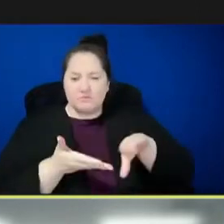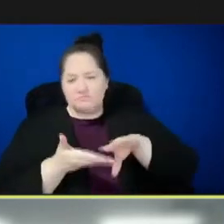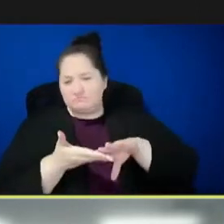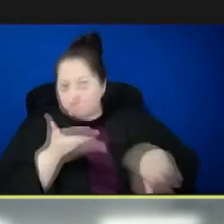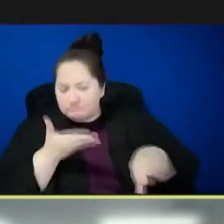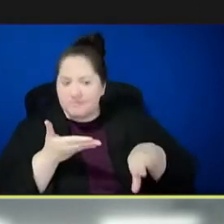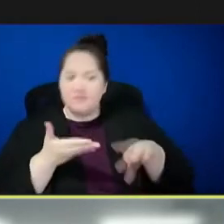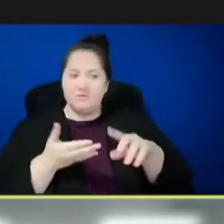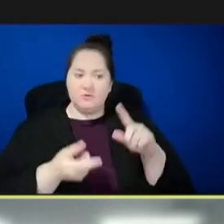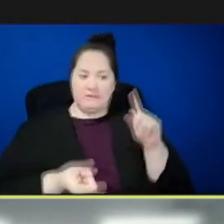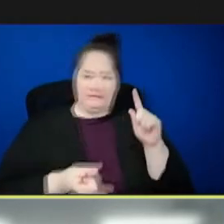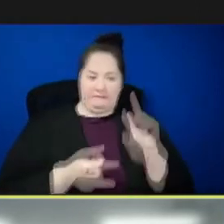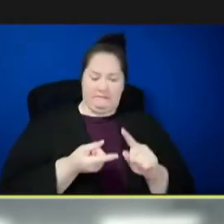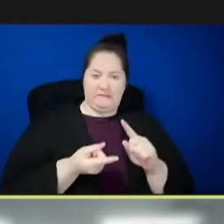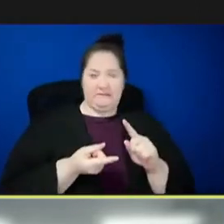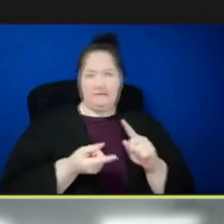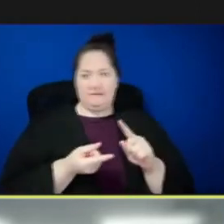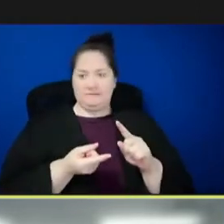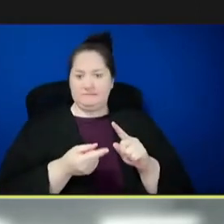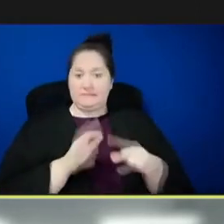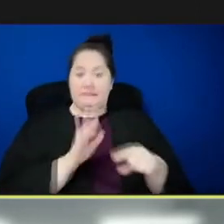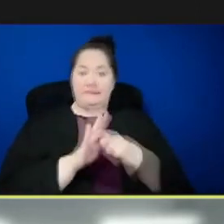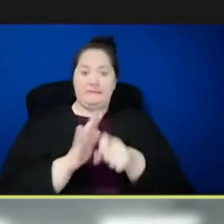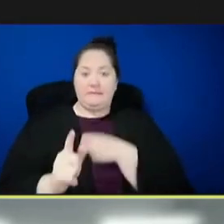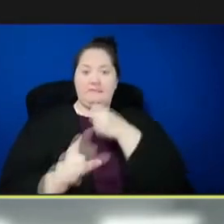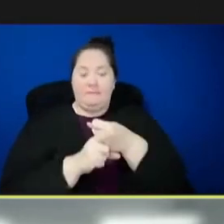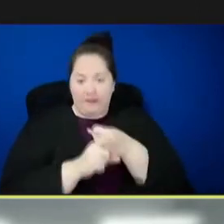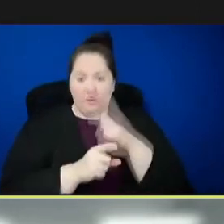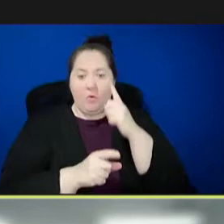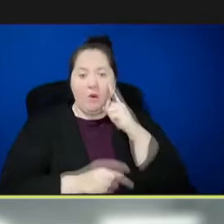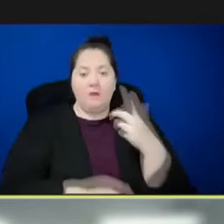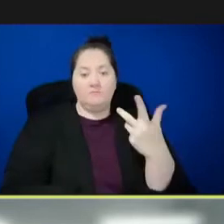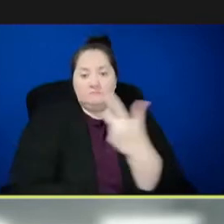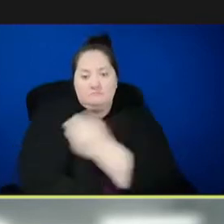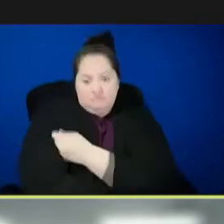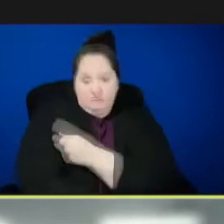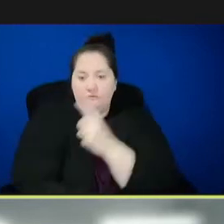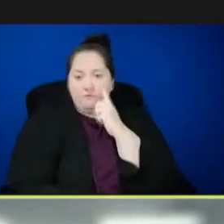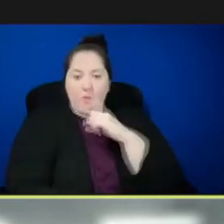adverse impact on school-age vaccination rates. The second discussed the 30-year